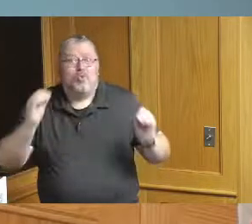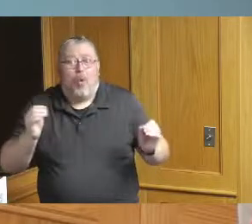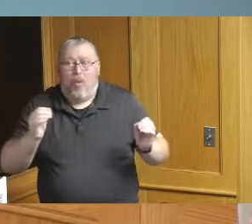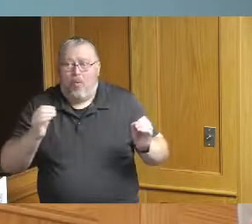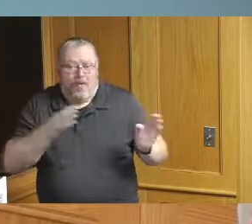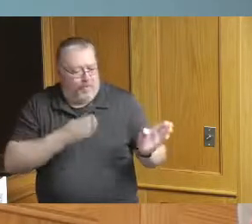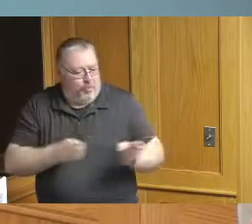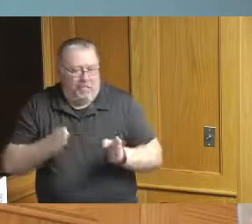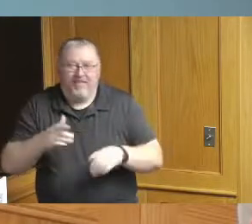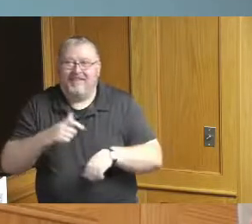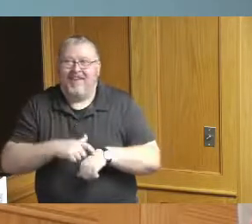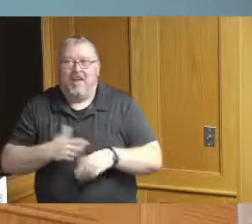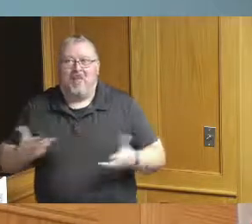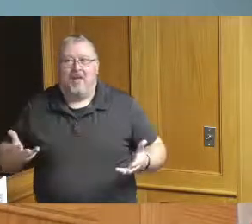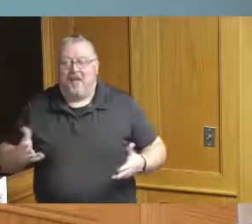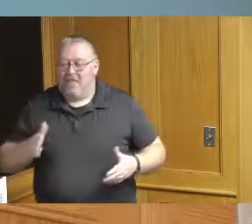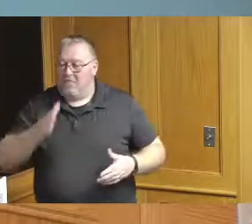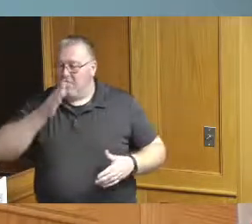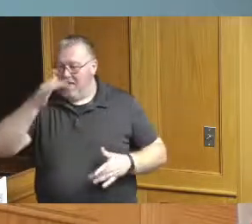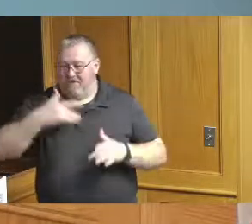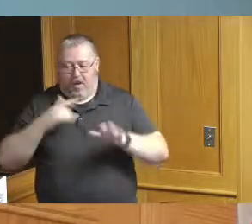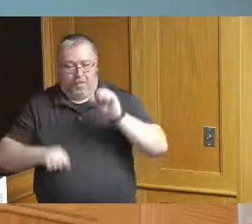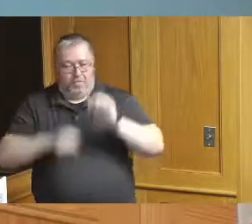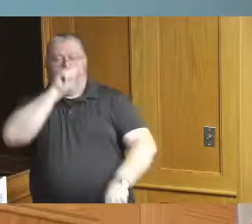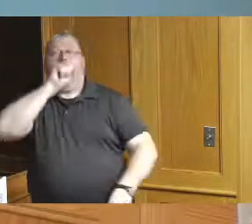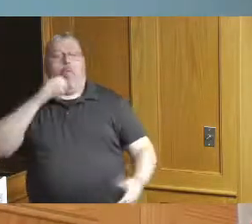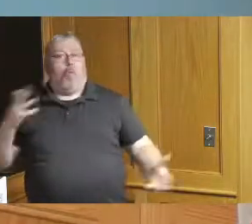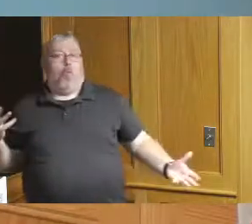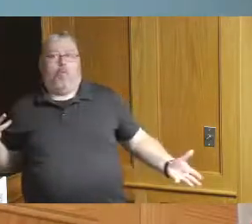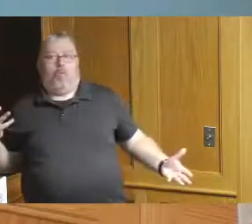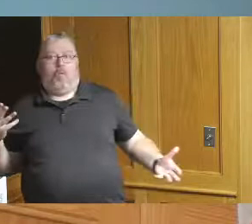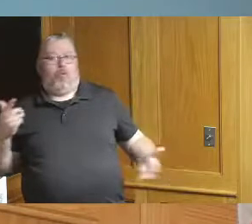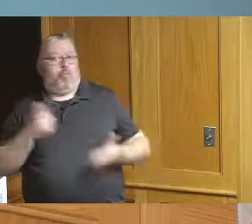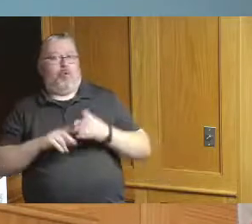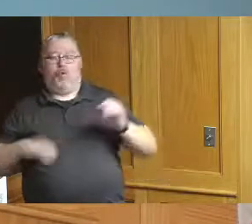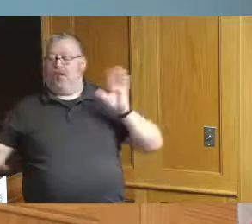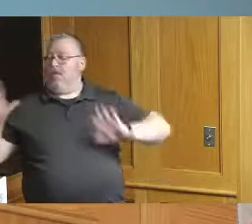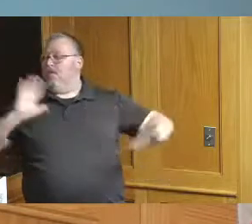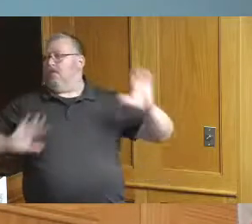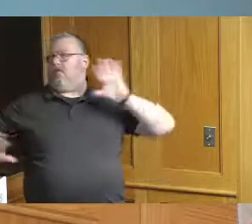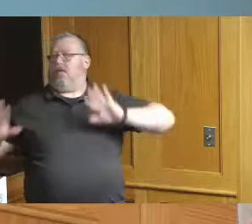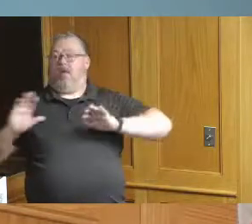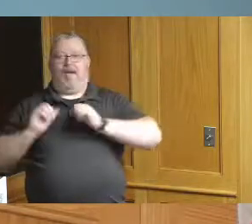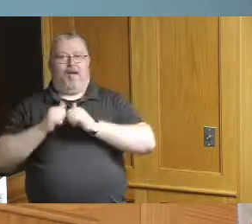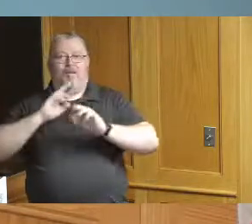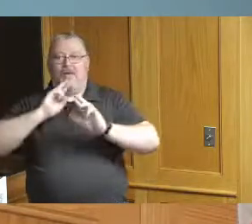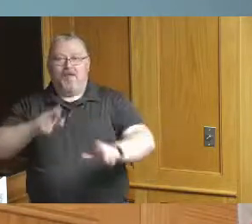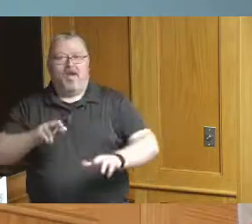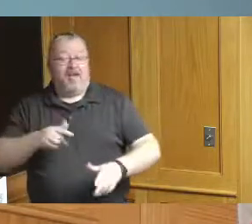for parents they got blindsided i understand so i wanted to bring that out and I've got people